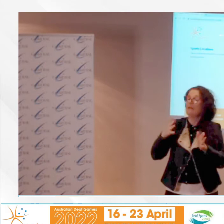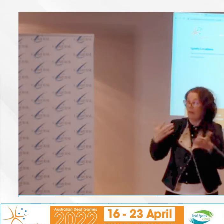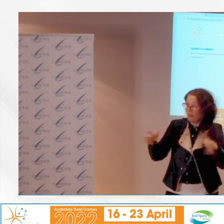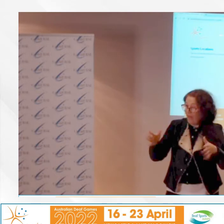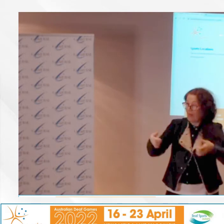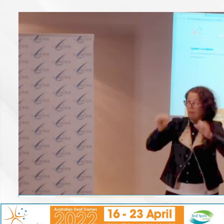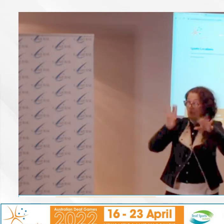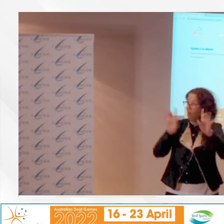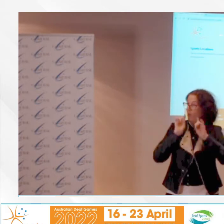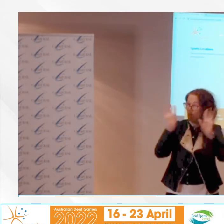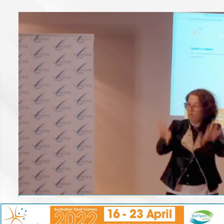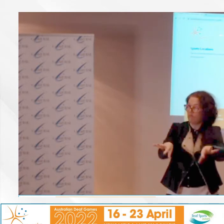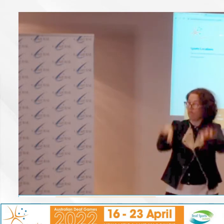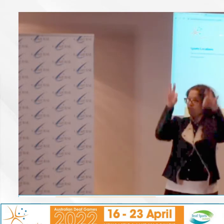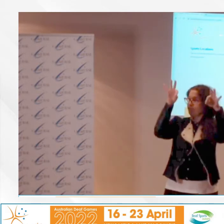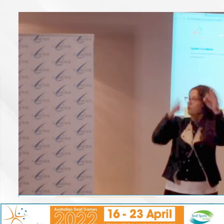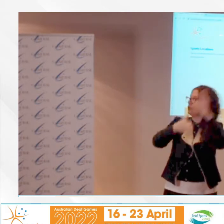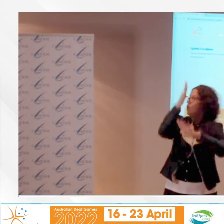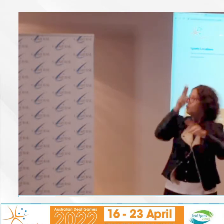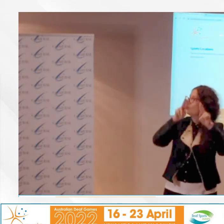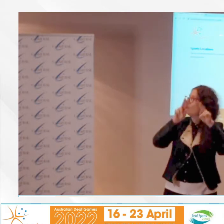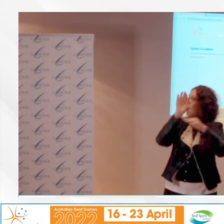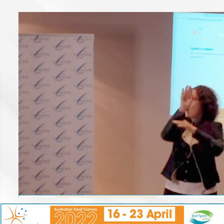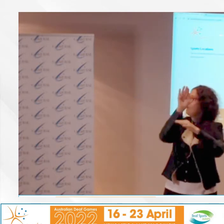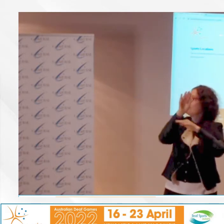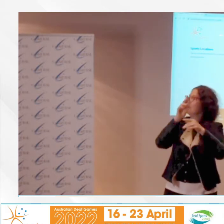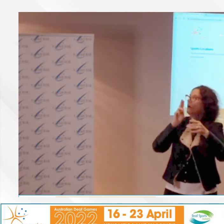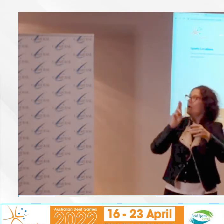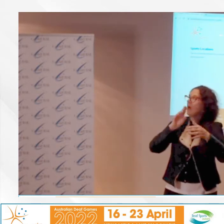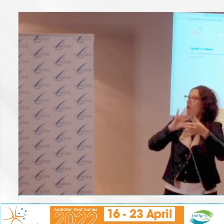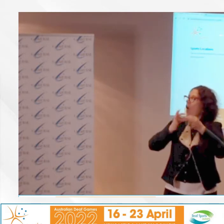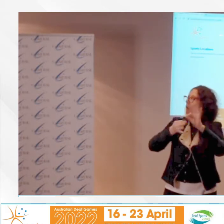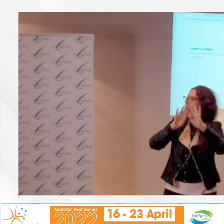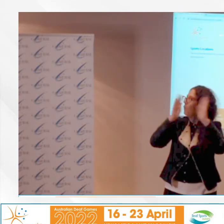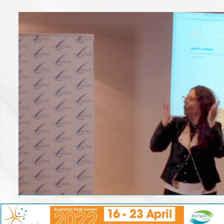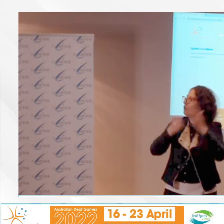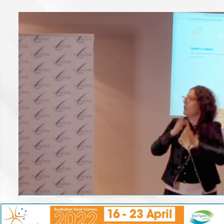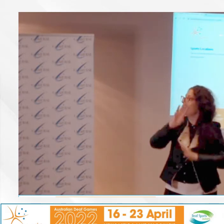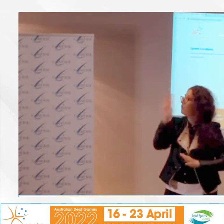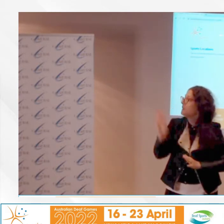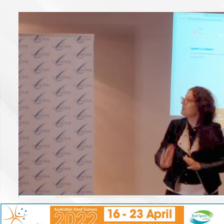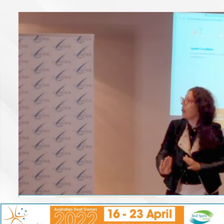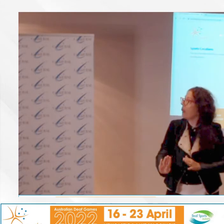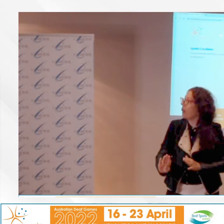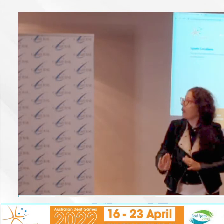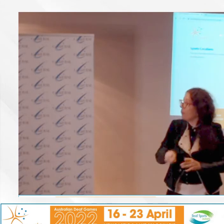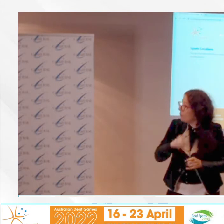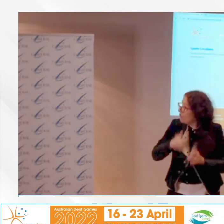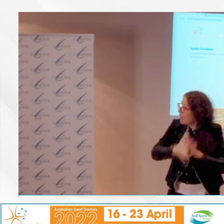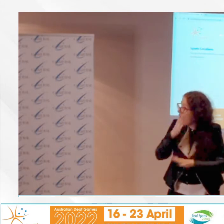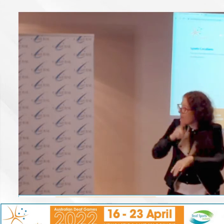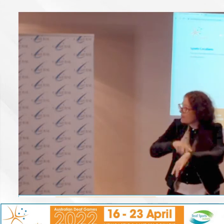next year it's the plan then to select the team to go to the brazil games